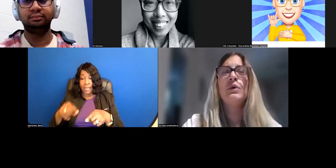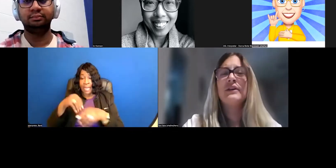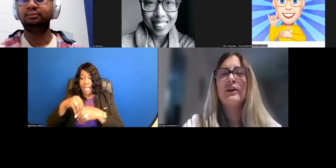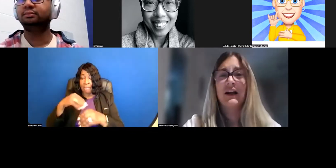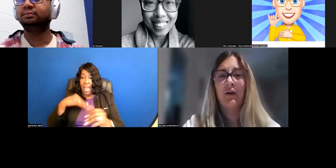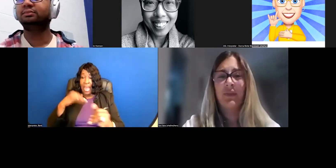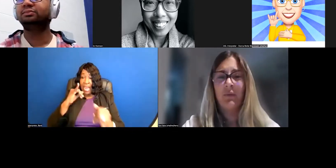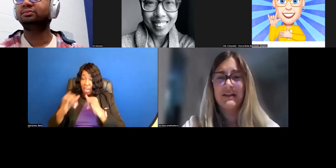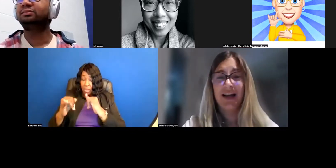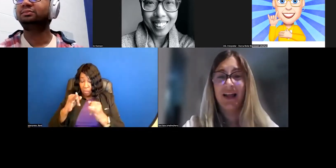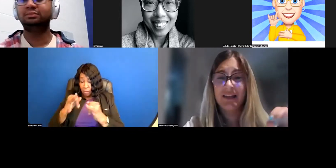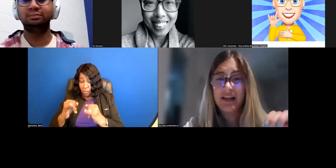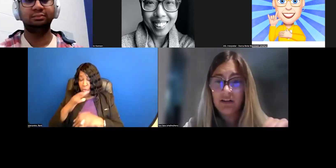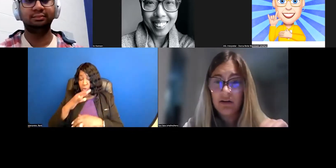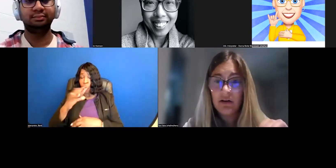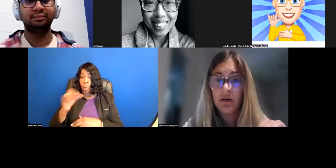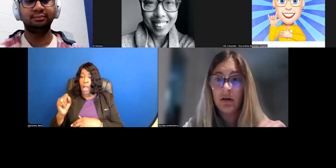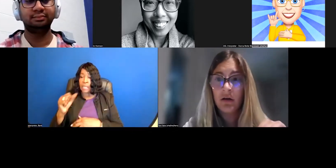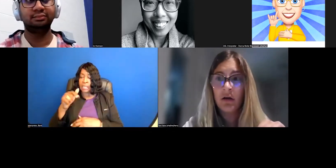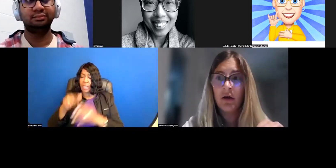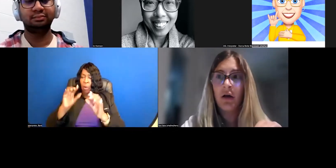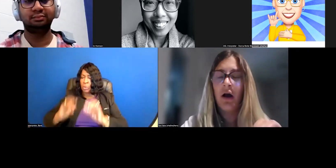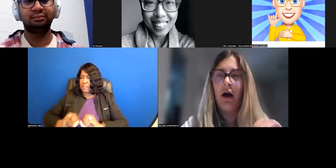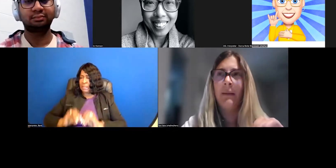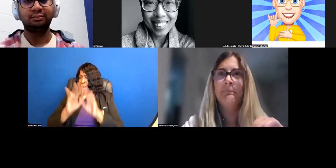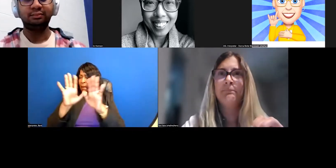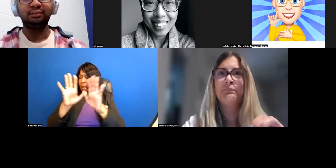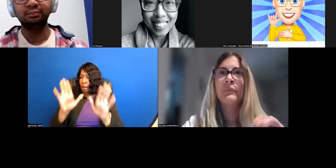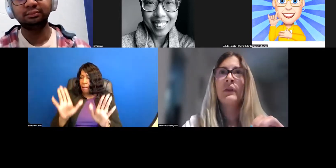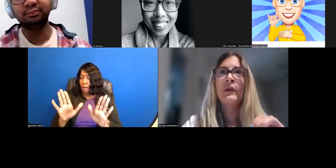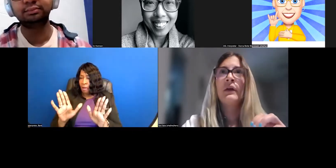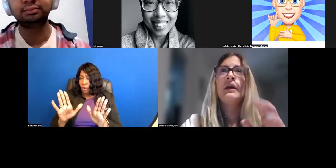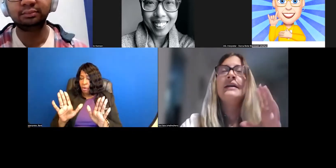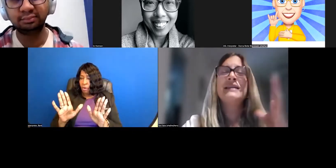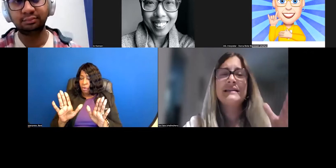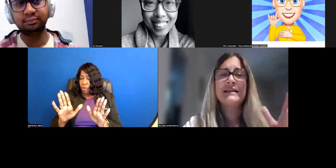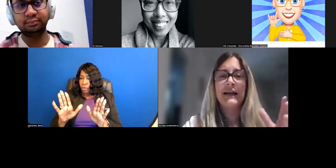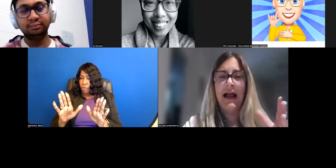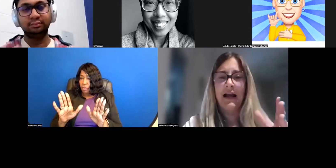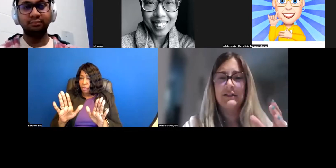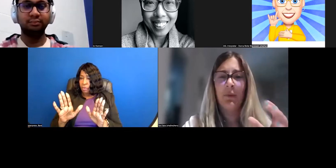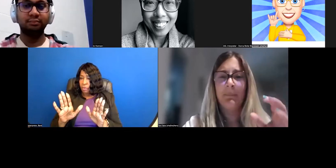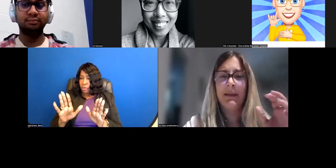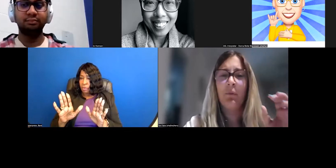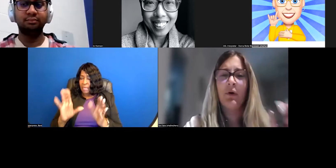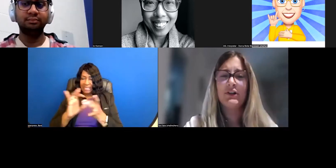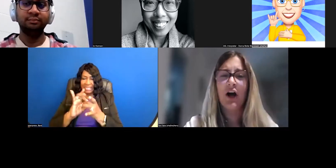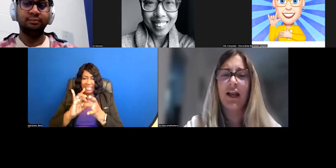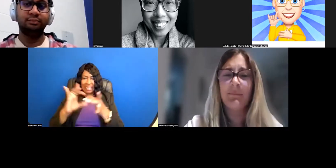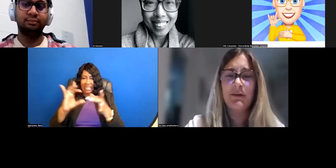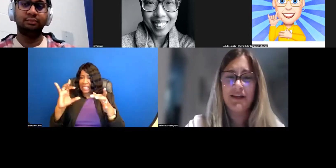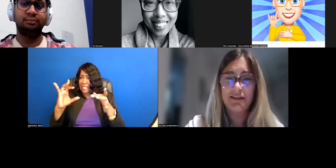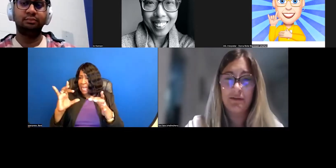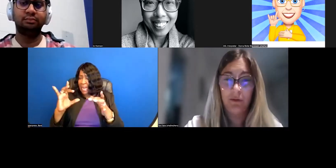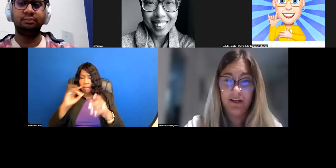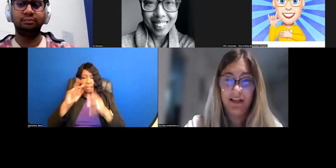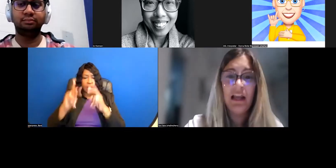was there was a clear disconnect when people were talking about disability